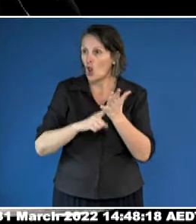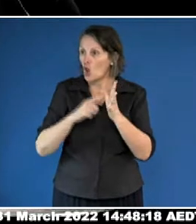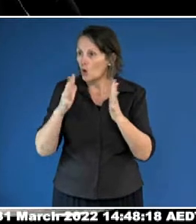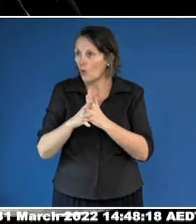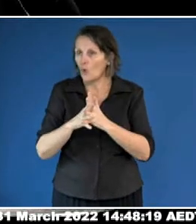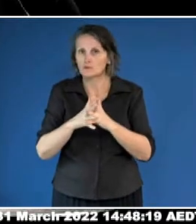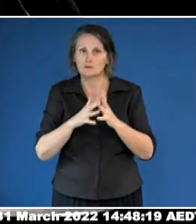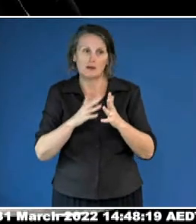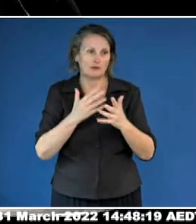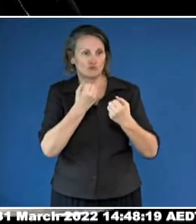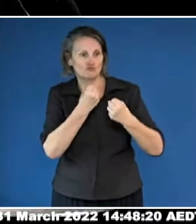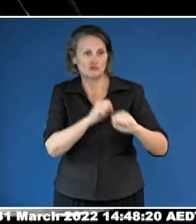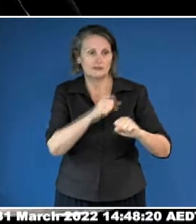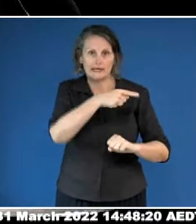girls with disability in Australian laws.